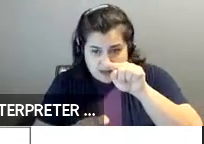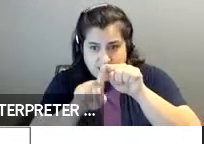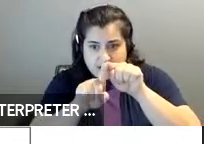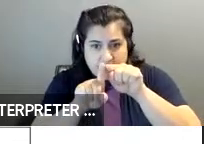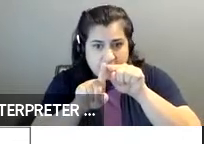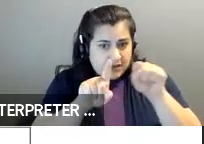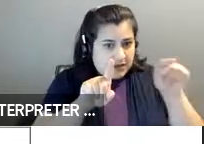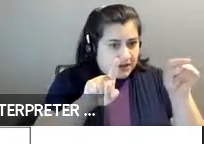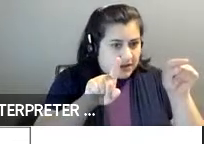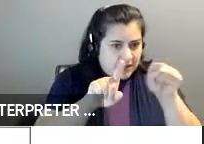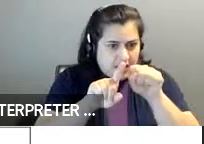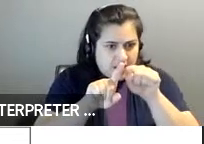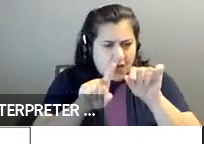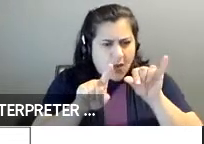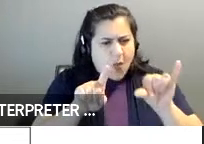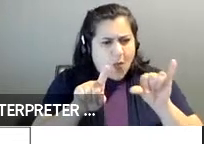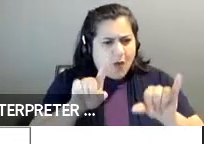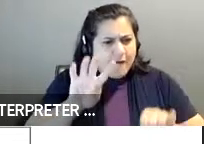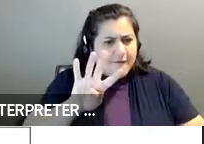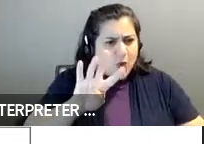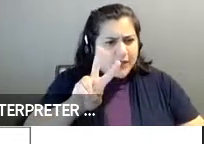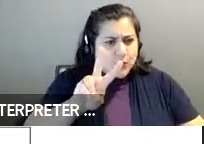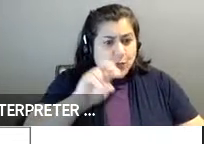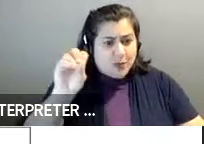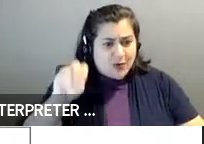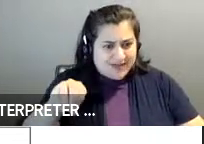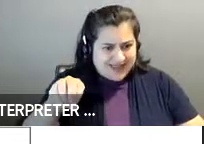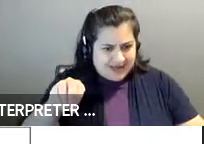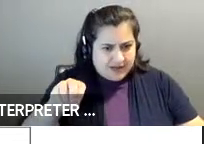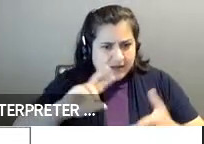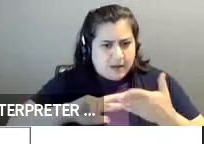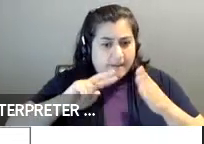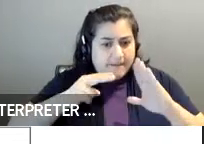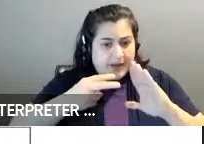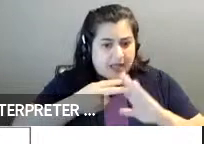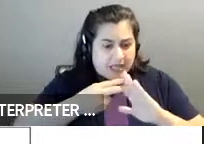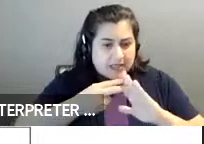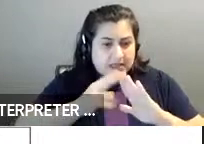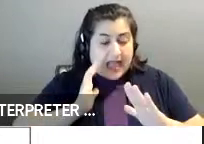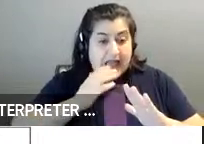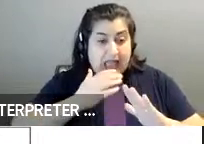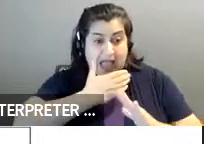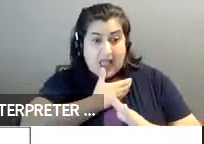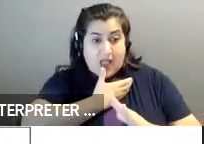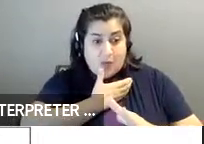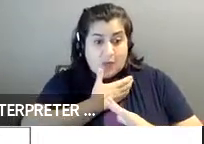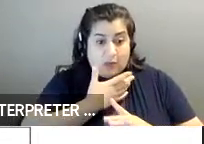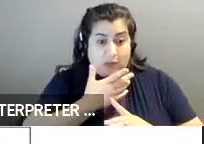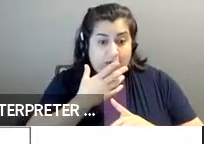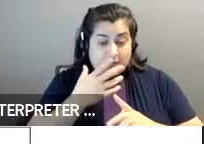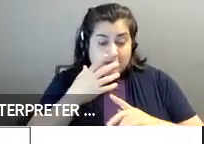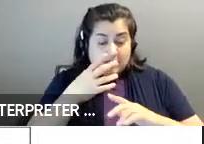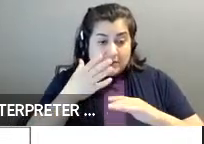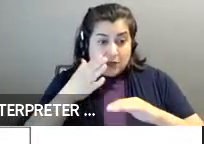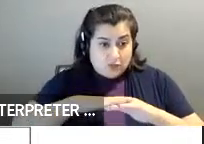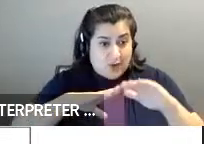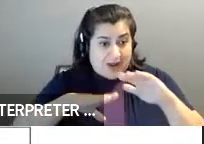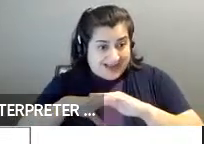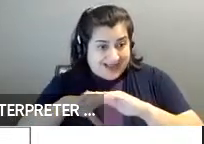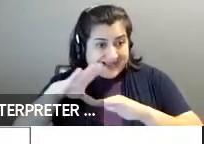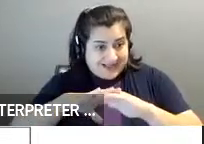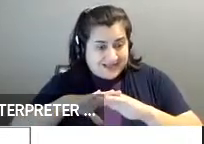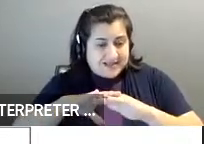This means that 42% of our weighted sample have a seat height equal to or less than 19